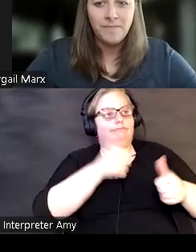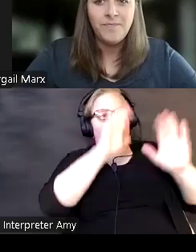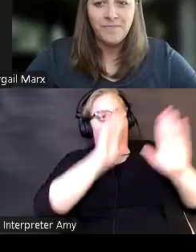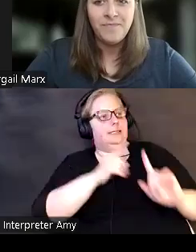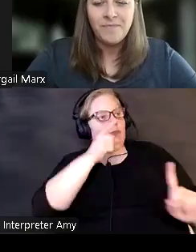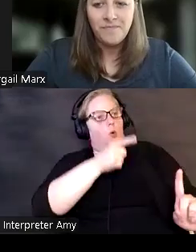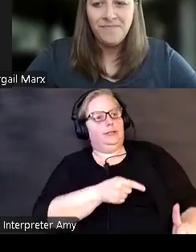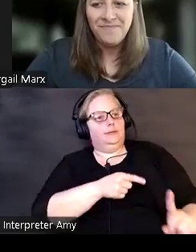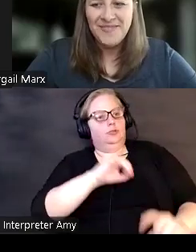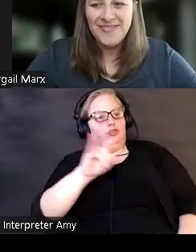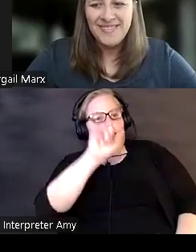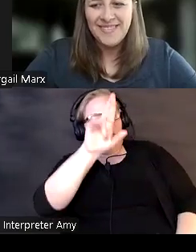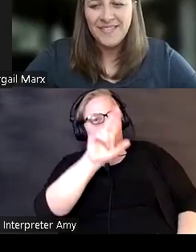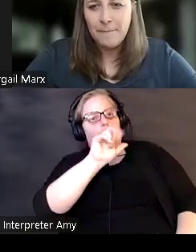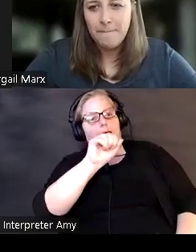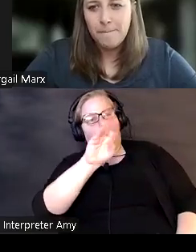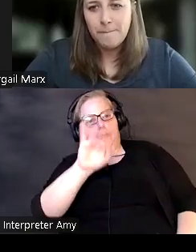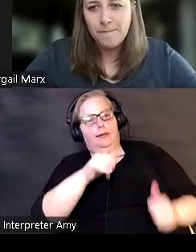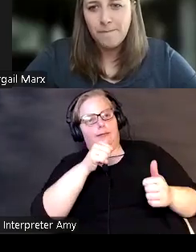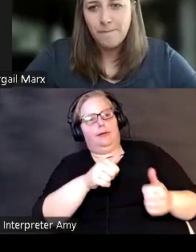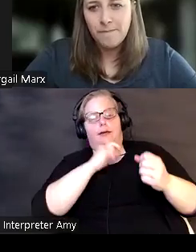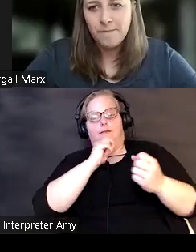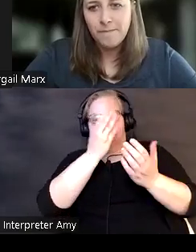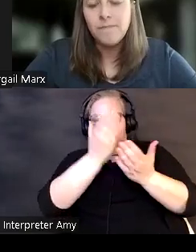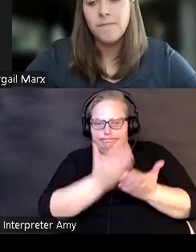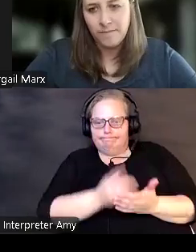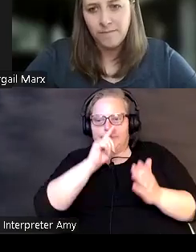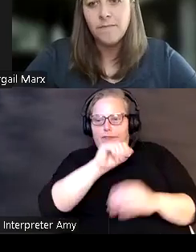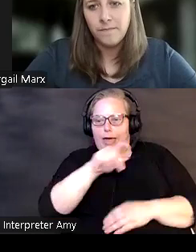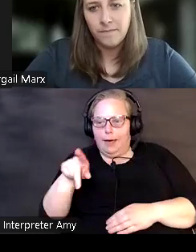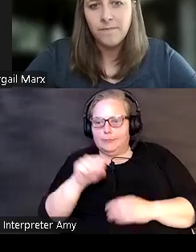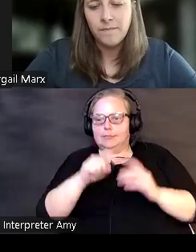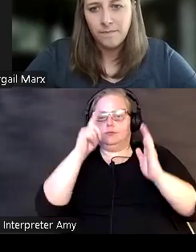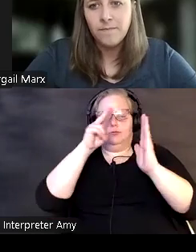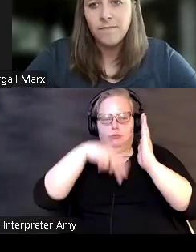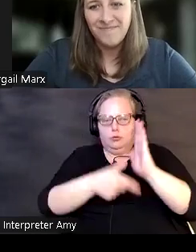especially on that app, the vetting of apps, reading reviews, when was it last updated.